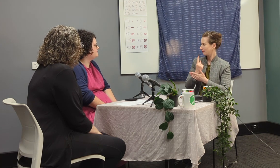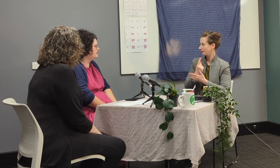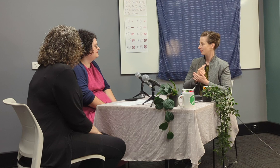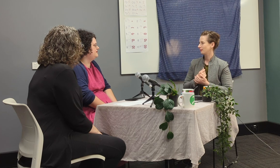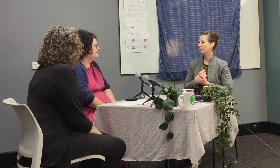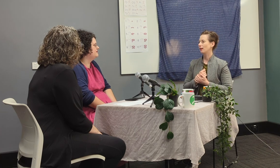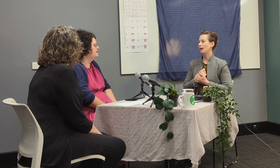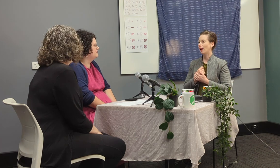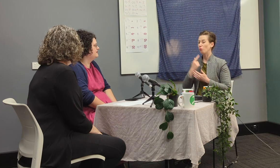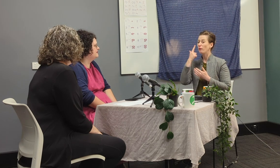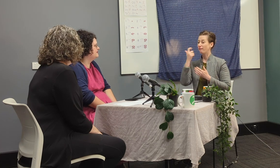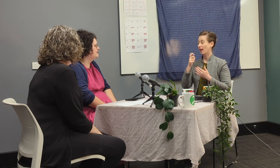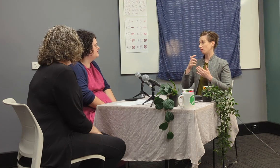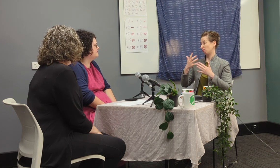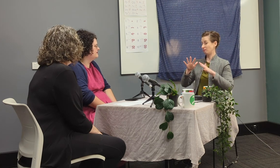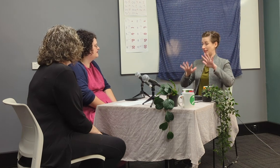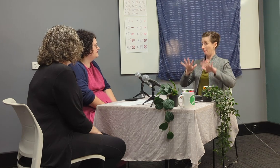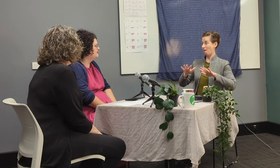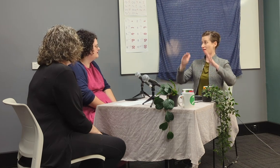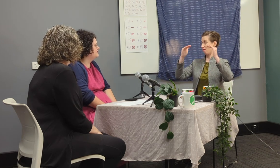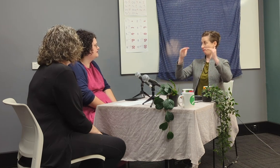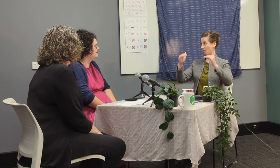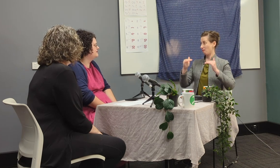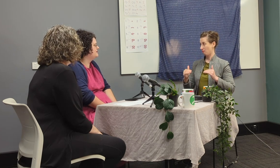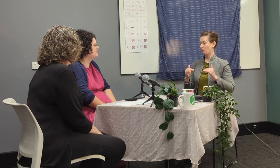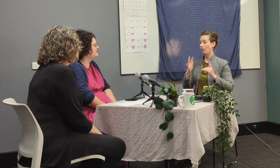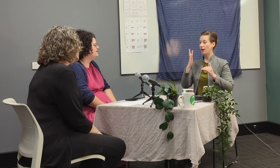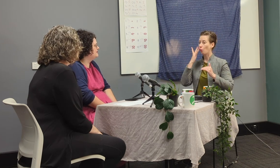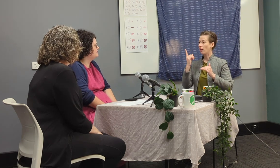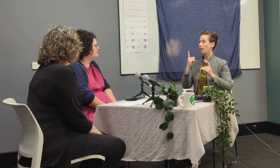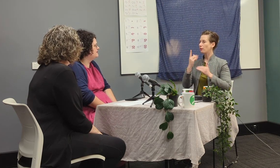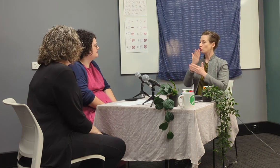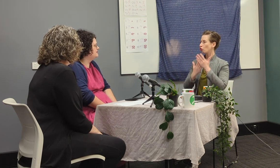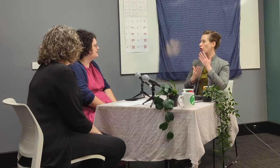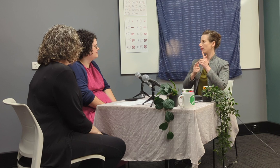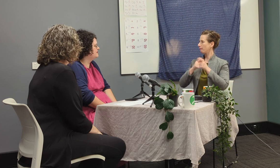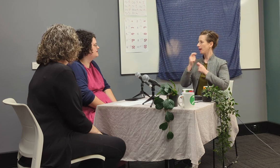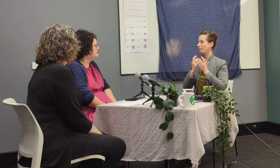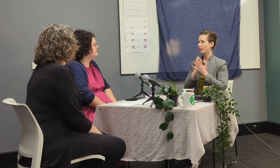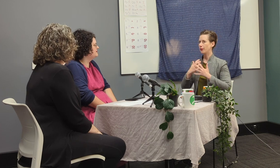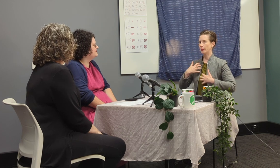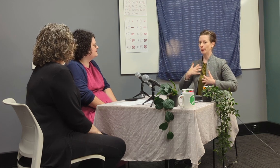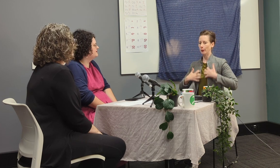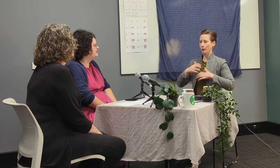What we found were very similar things in relation to enactment.